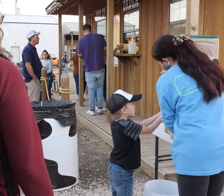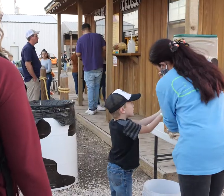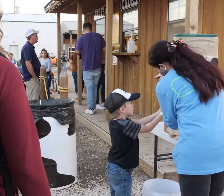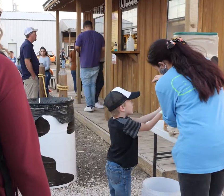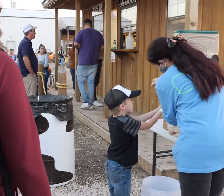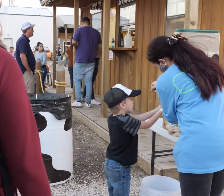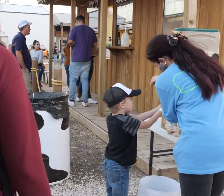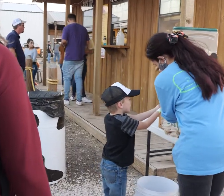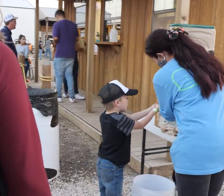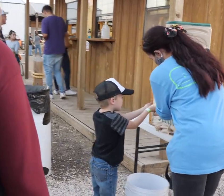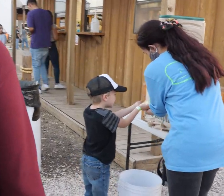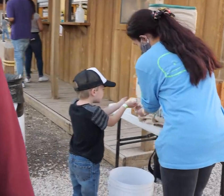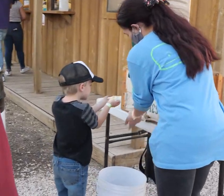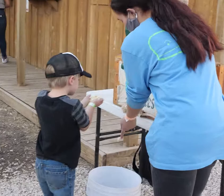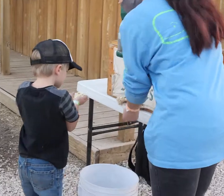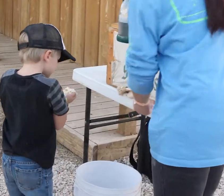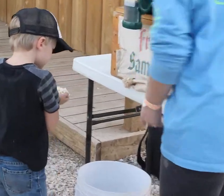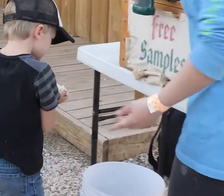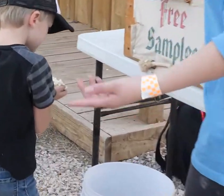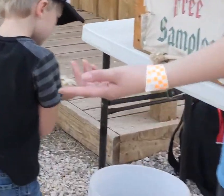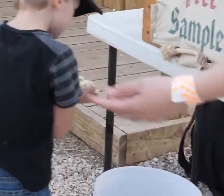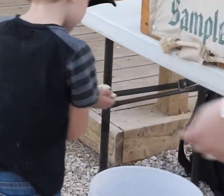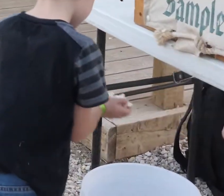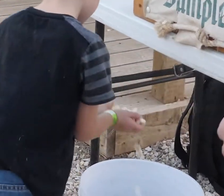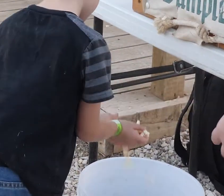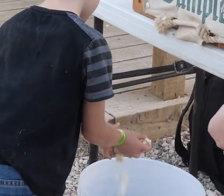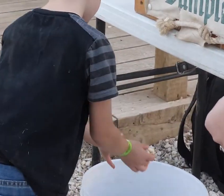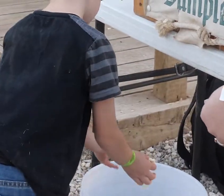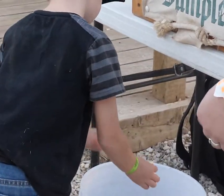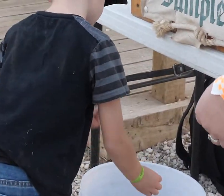What do you say? Lane! Lane!